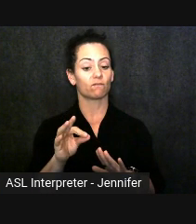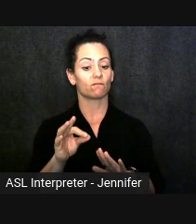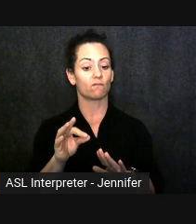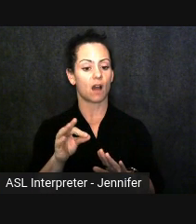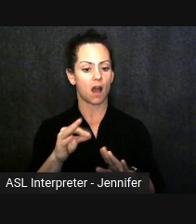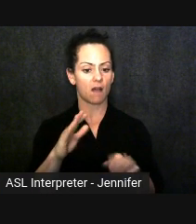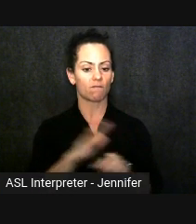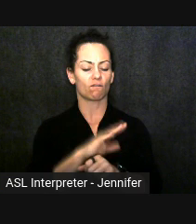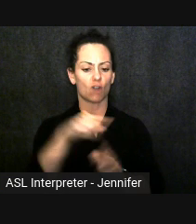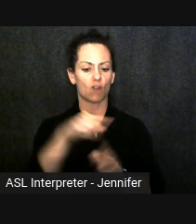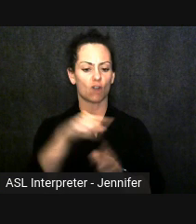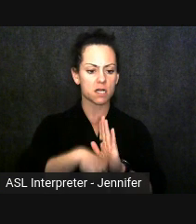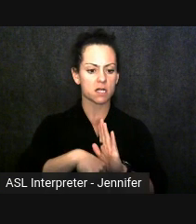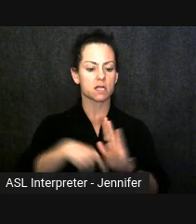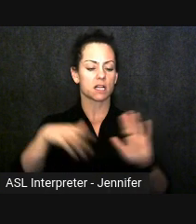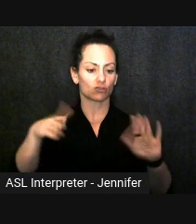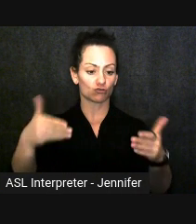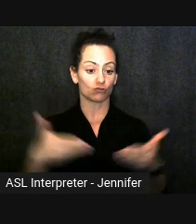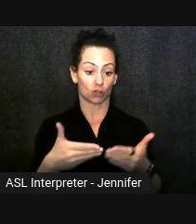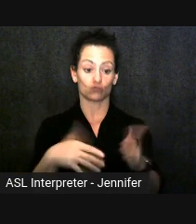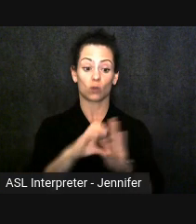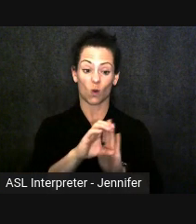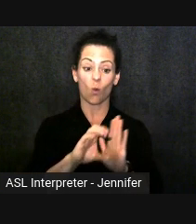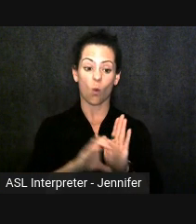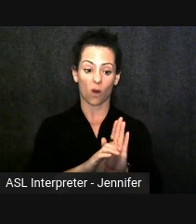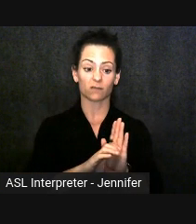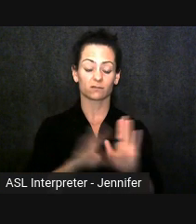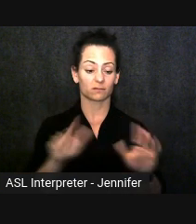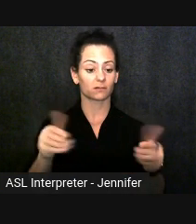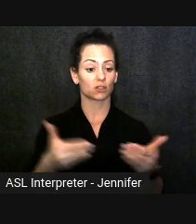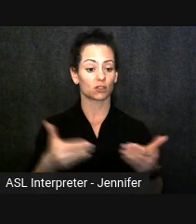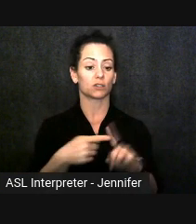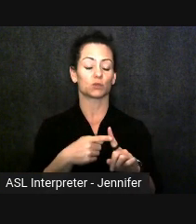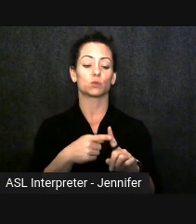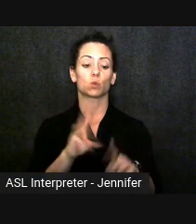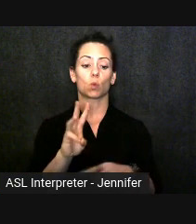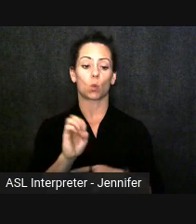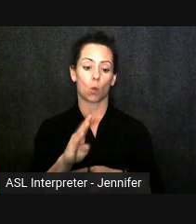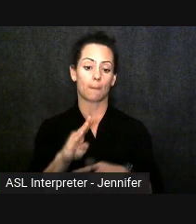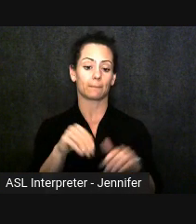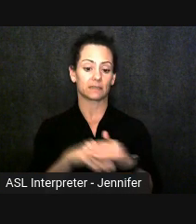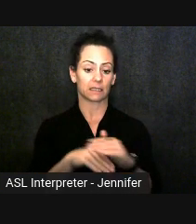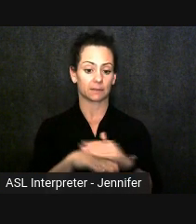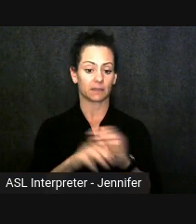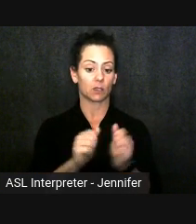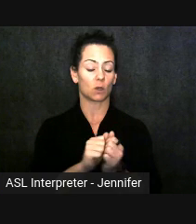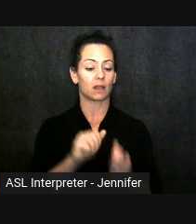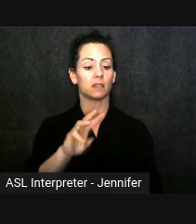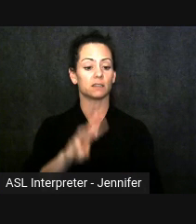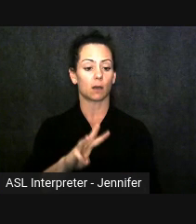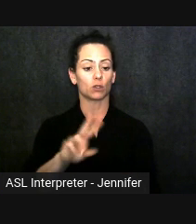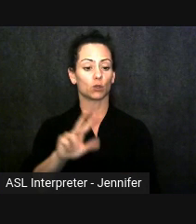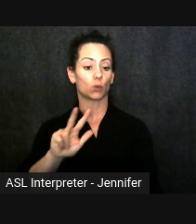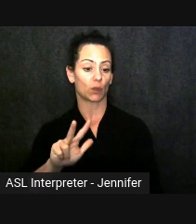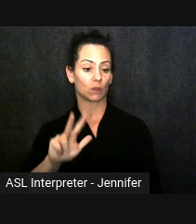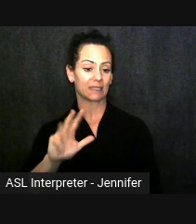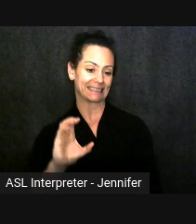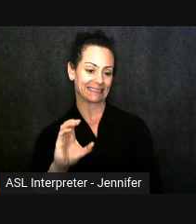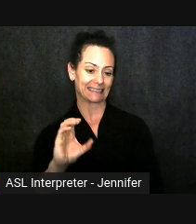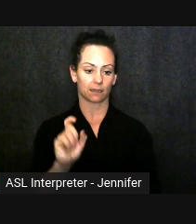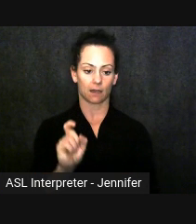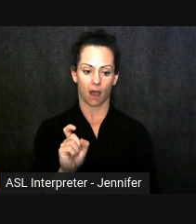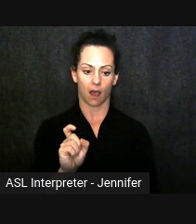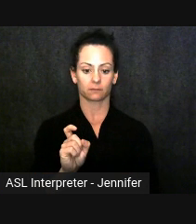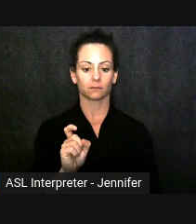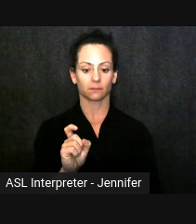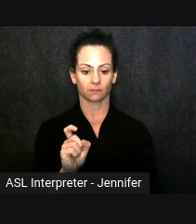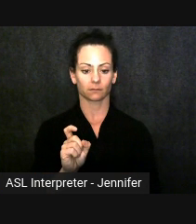Introduction to Web Accessibility with W3Cx, and really educate myself